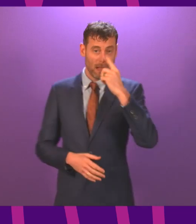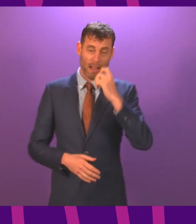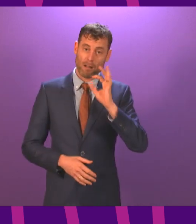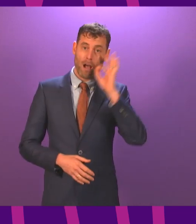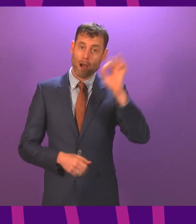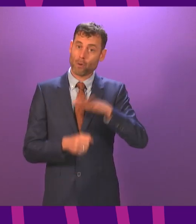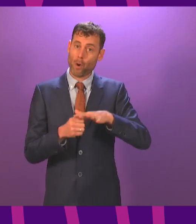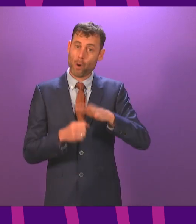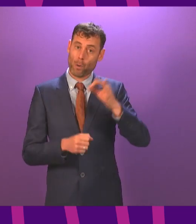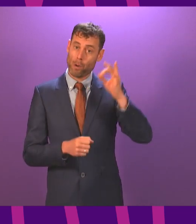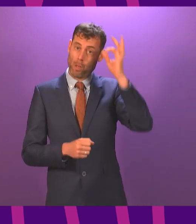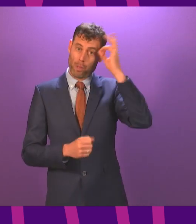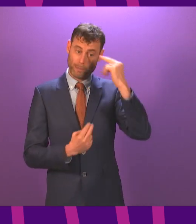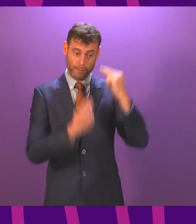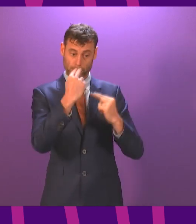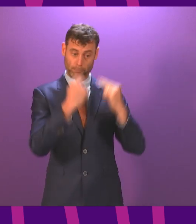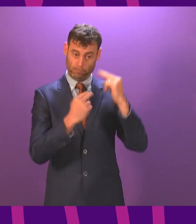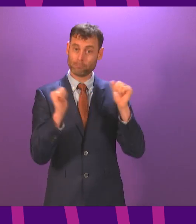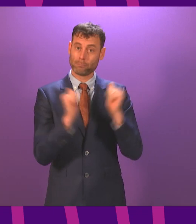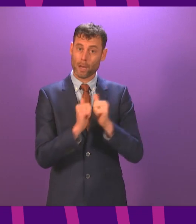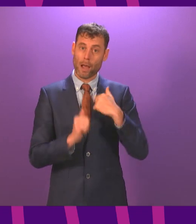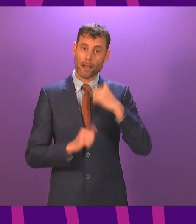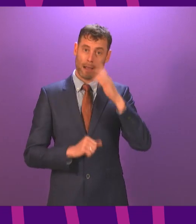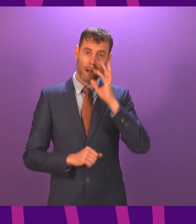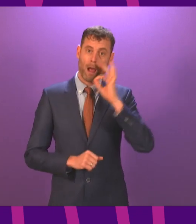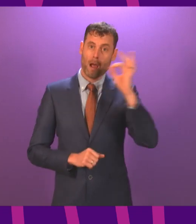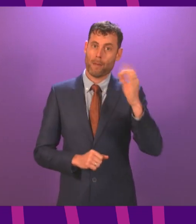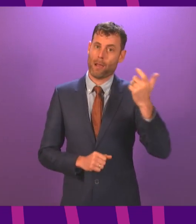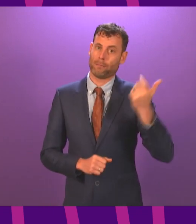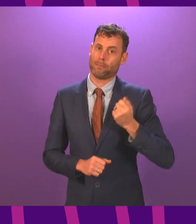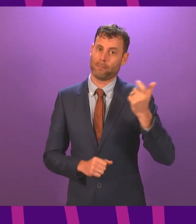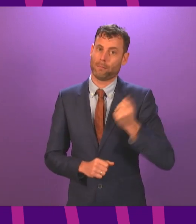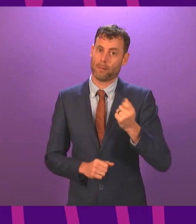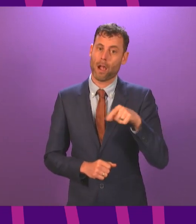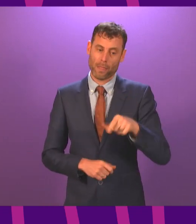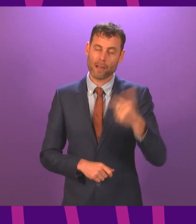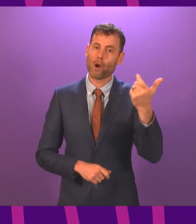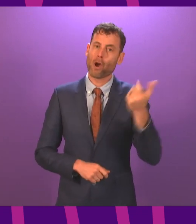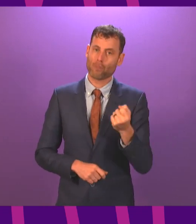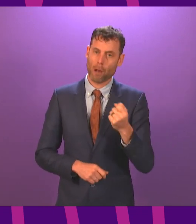would qualify for universal credit if they applied. In addition, the grants are now available